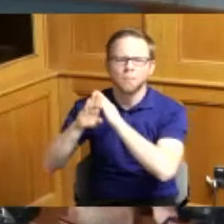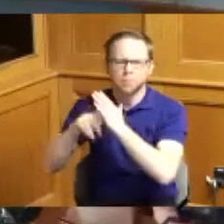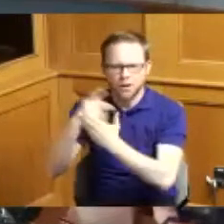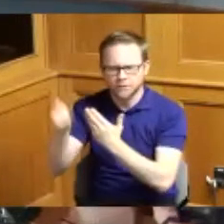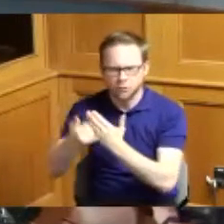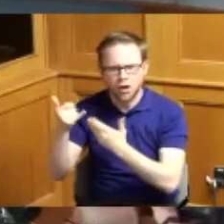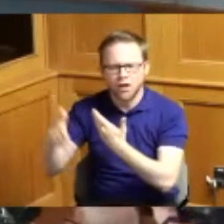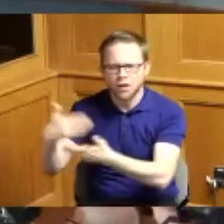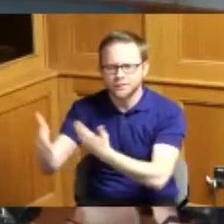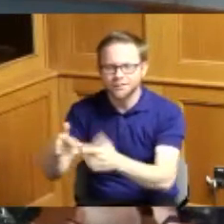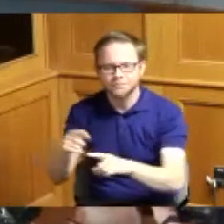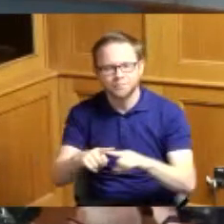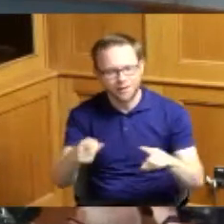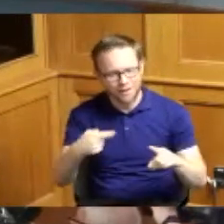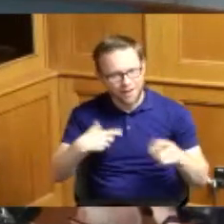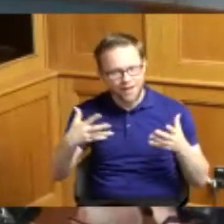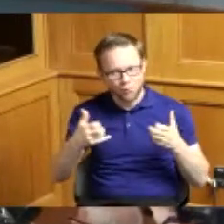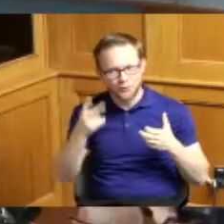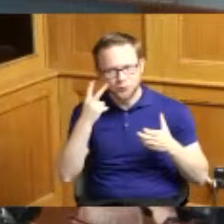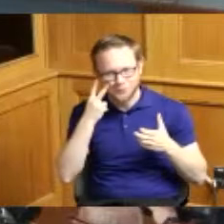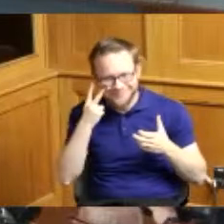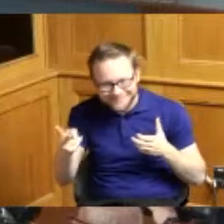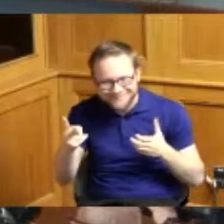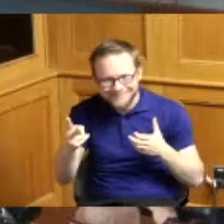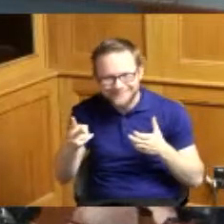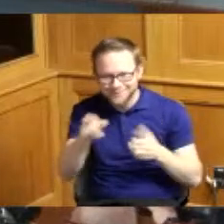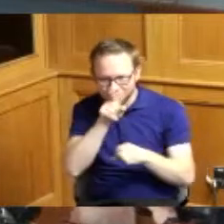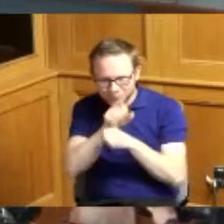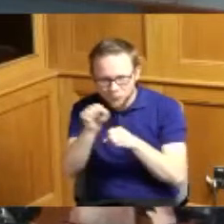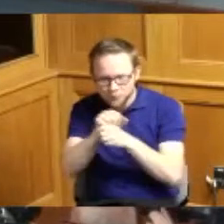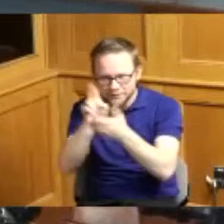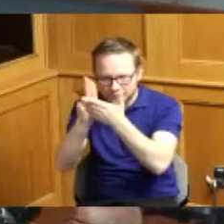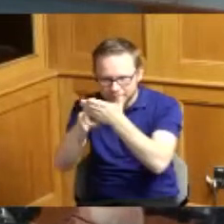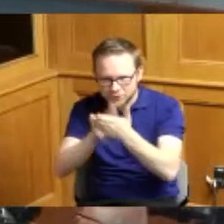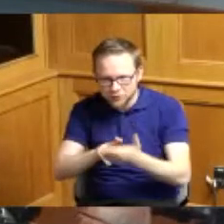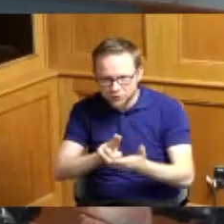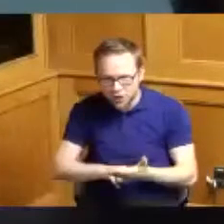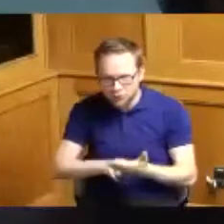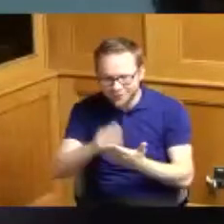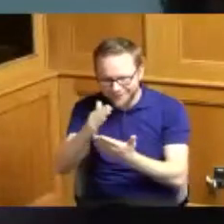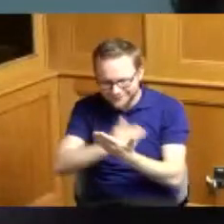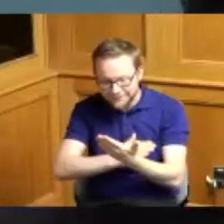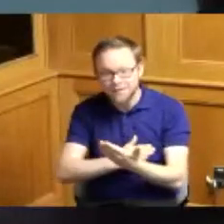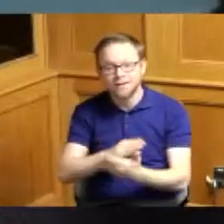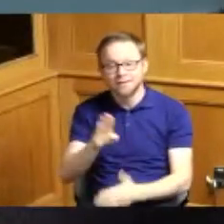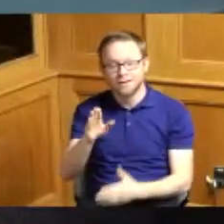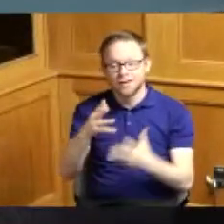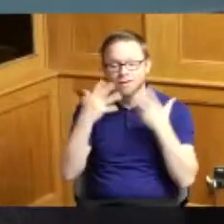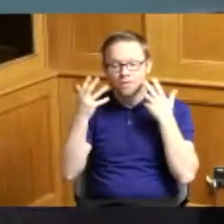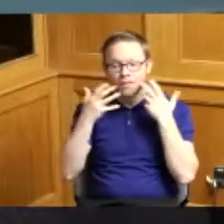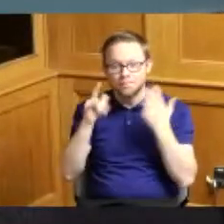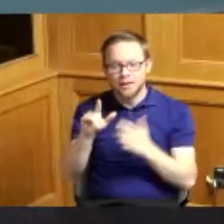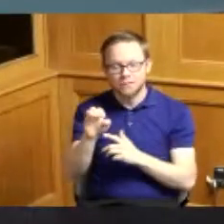like to see some of these contracts and I think that the bingo lease is a component that has not